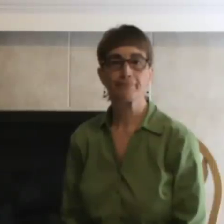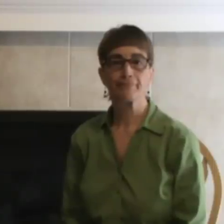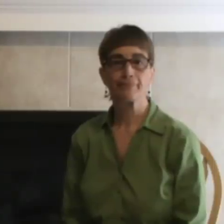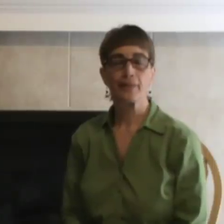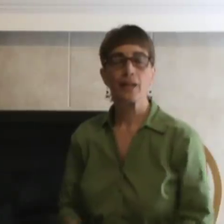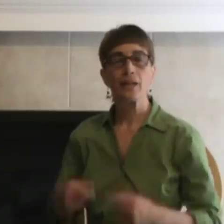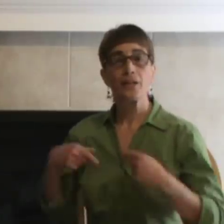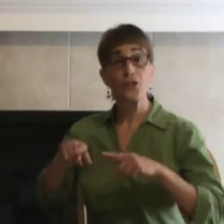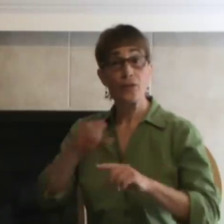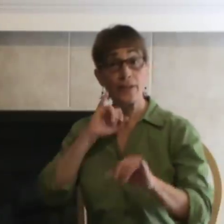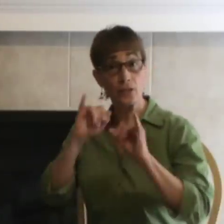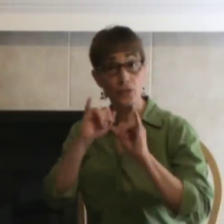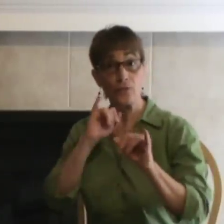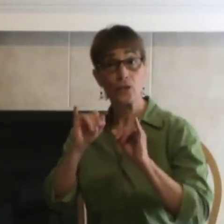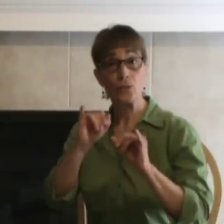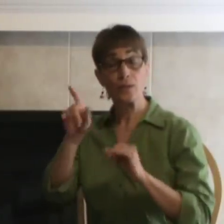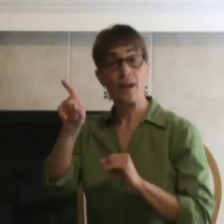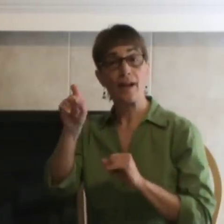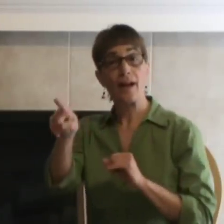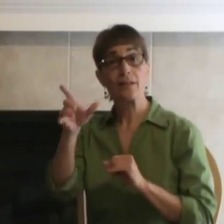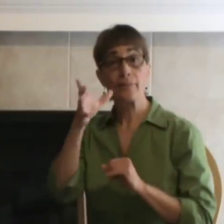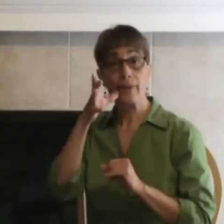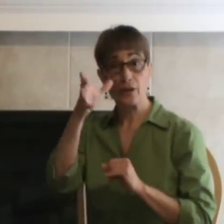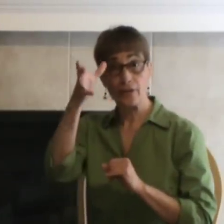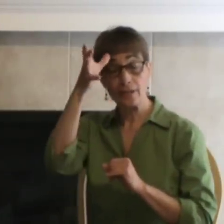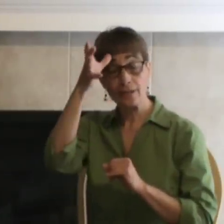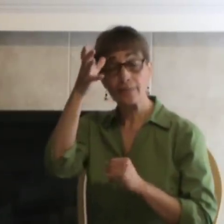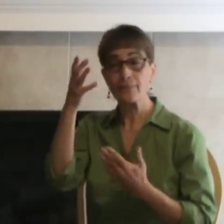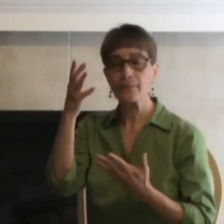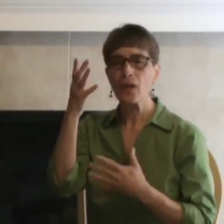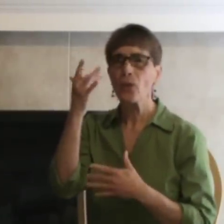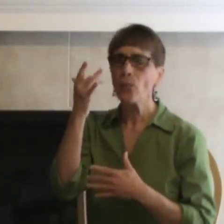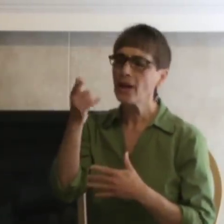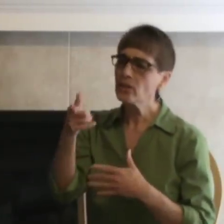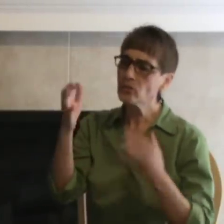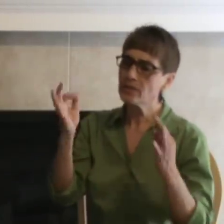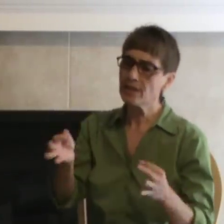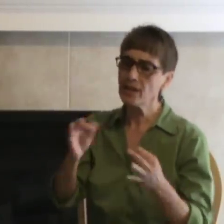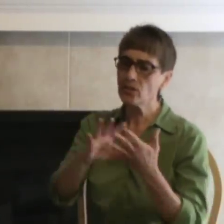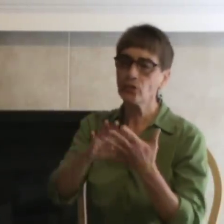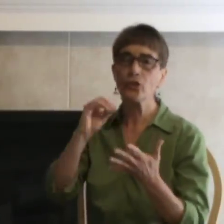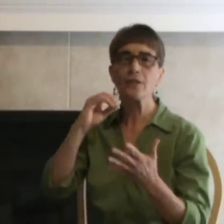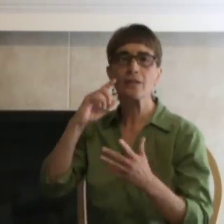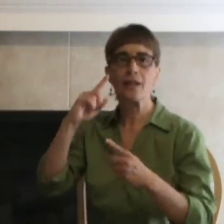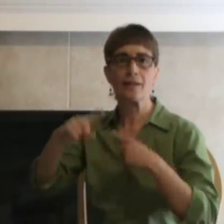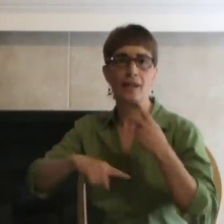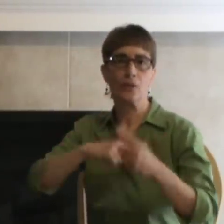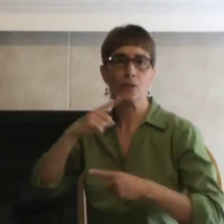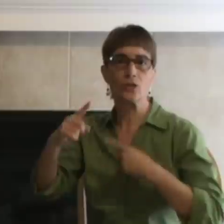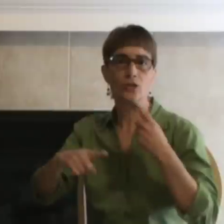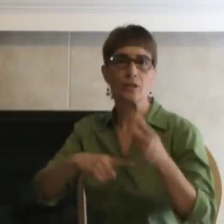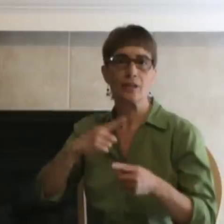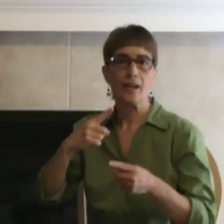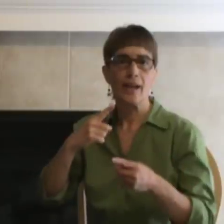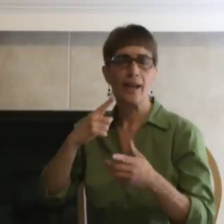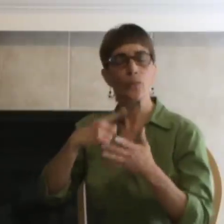the interviews, I asked the parents, "Why did you decide to learn Sign Language and